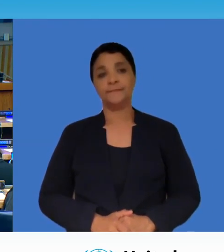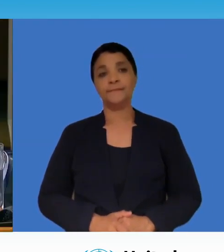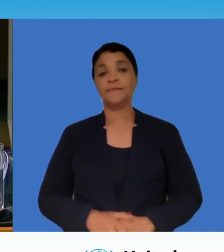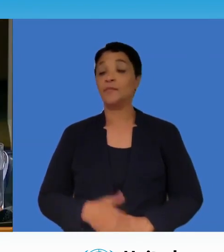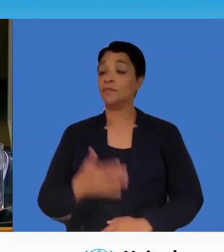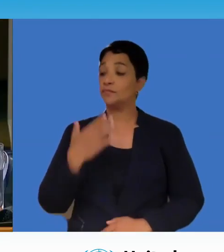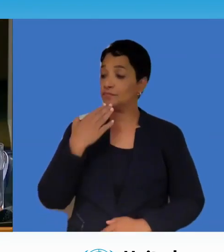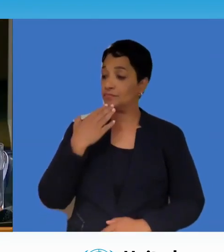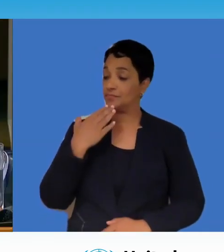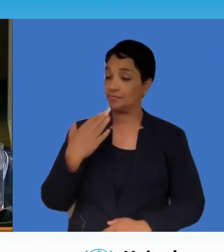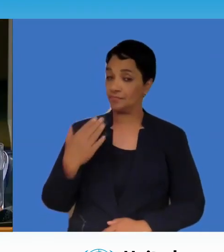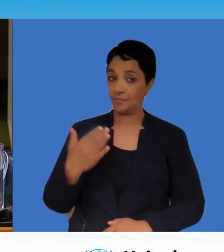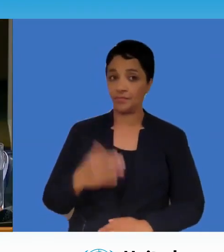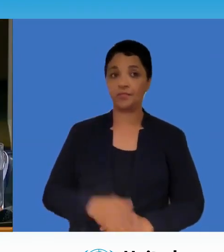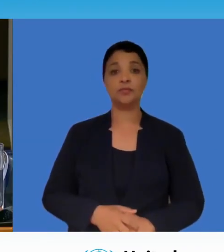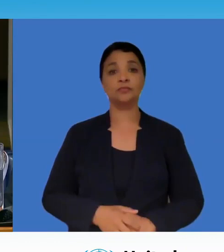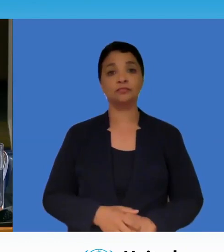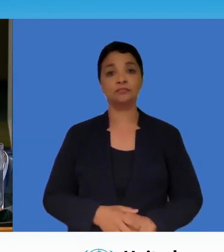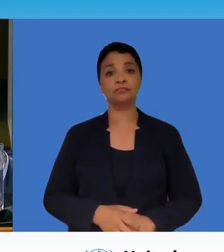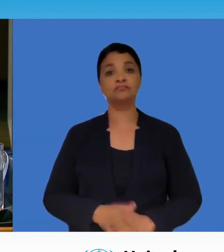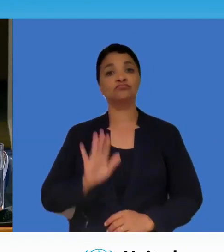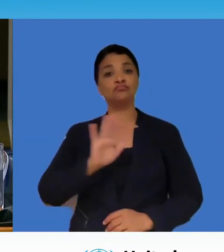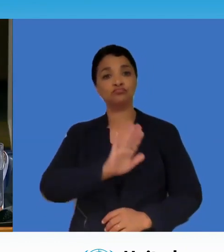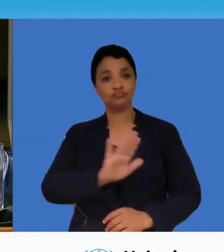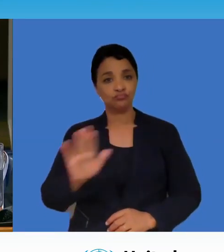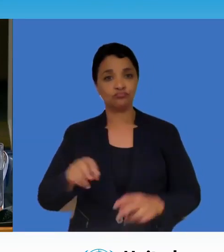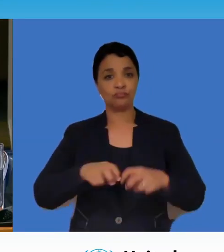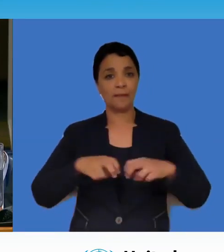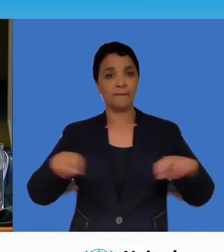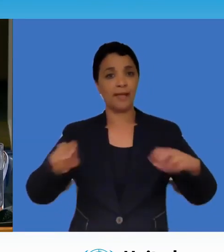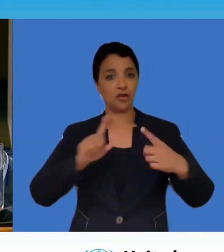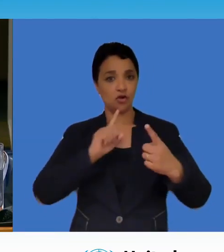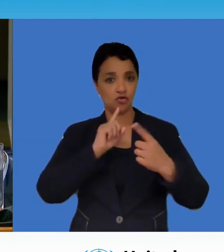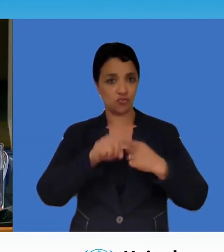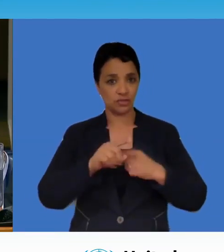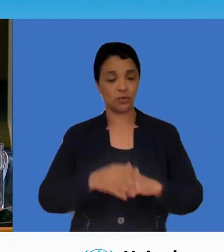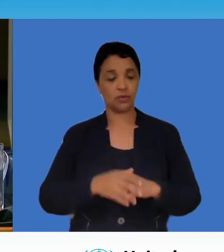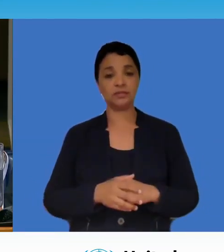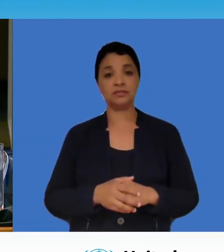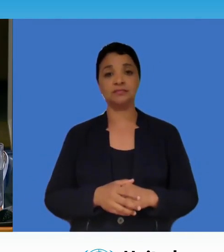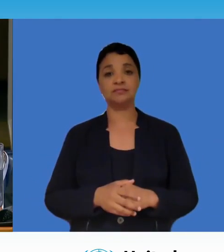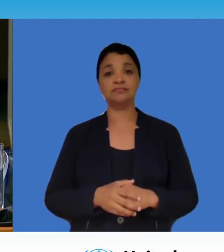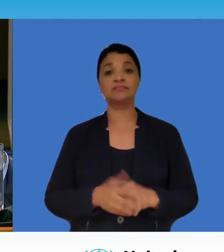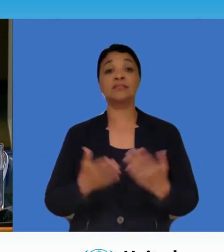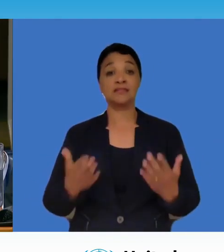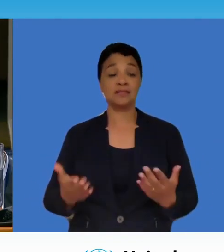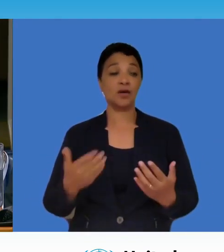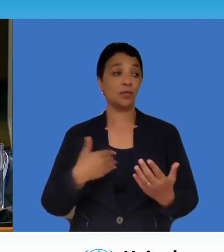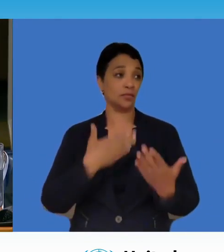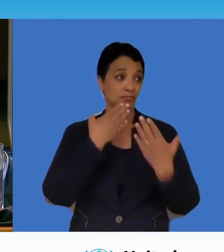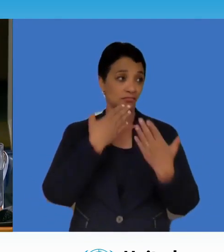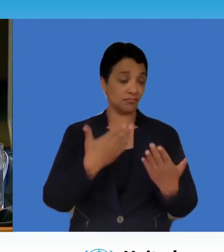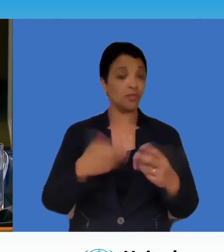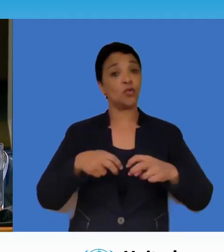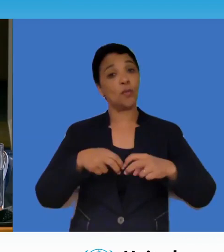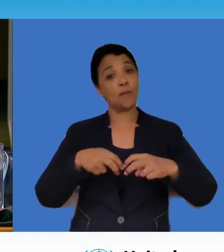thank you Mr makawi and thank you for your responses and once again I extend my warm